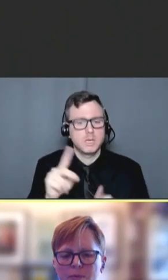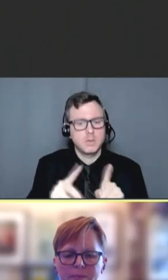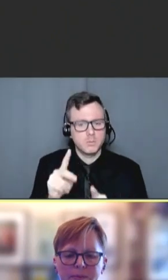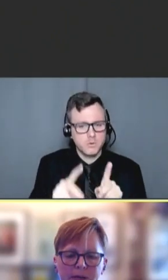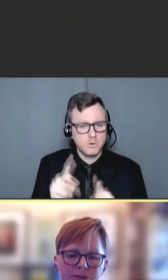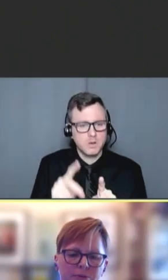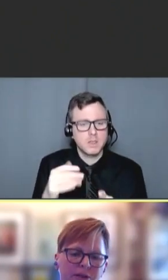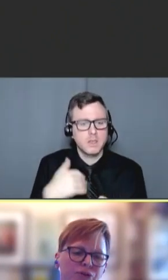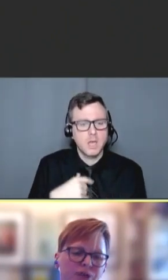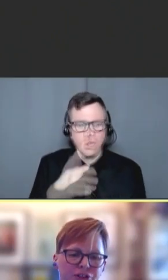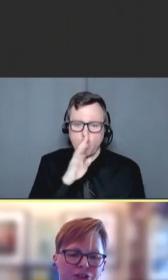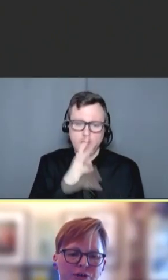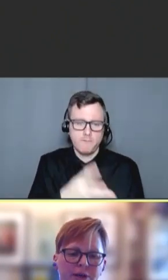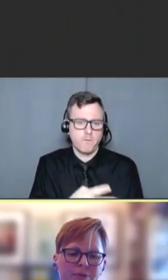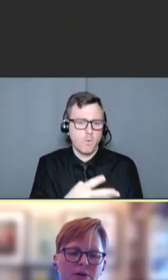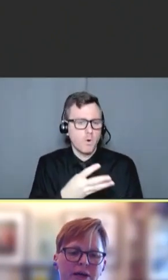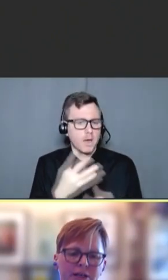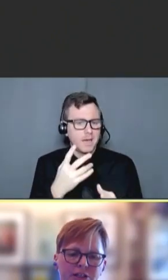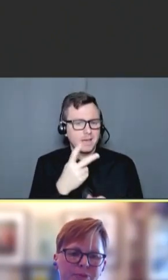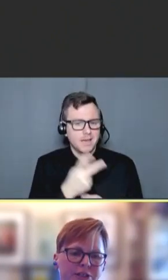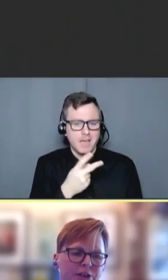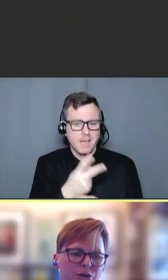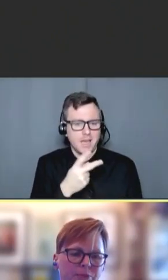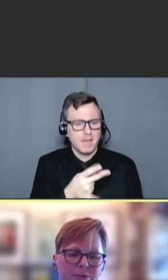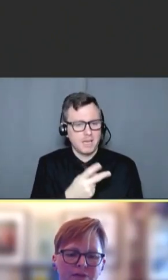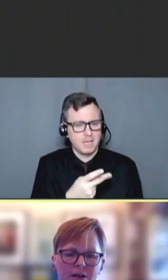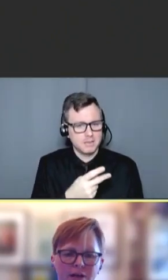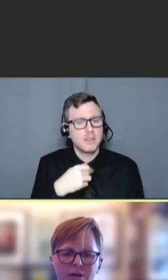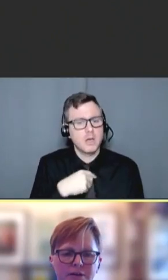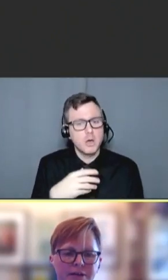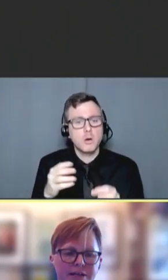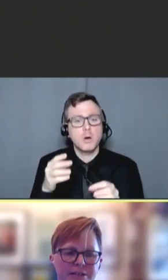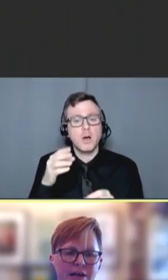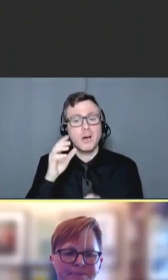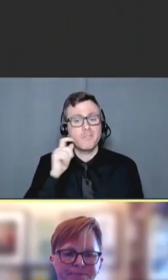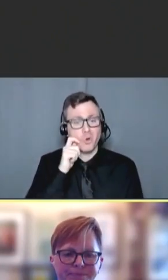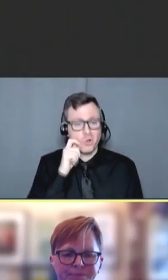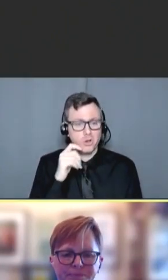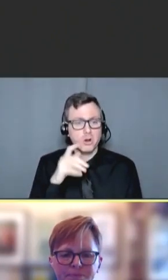this is even more pronounced among transgender people and LGBT people of color. Next slide.